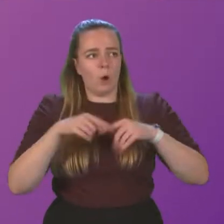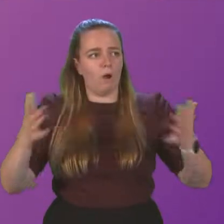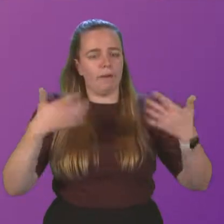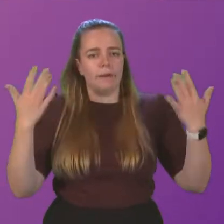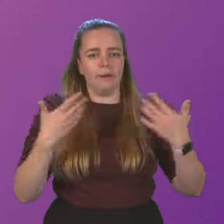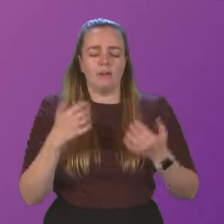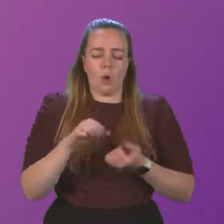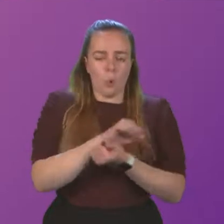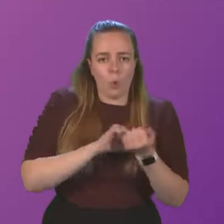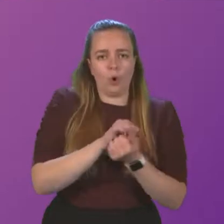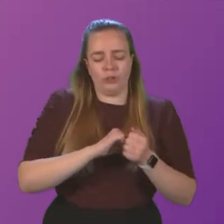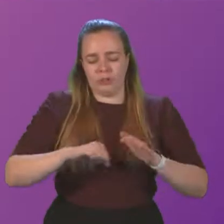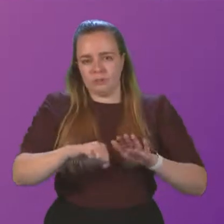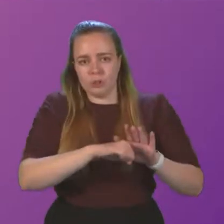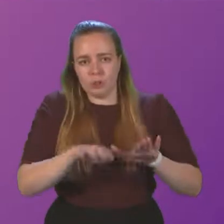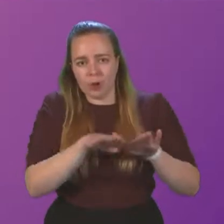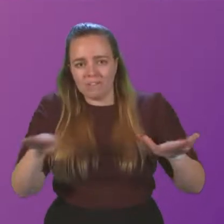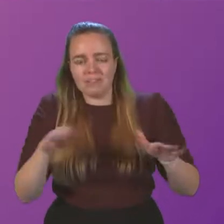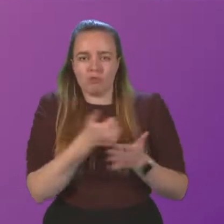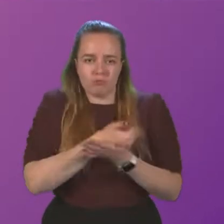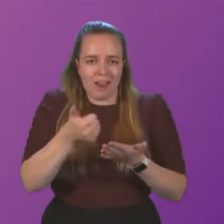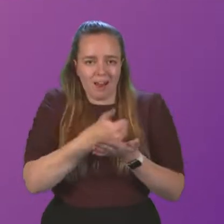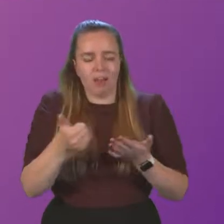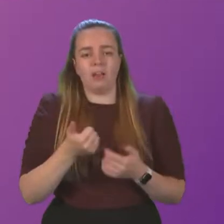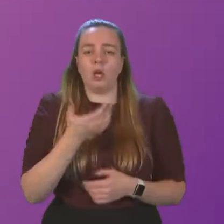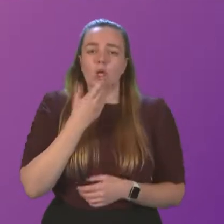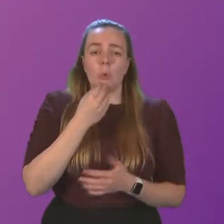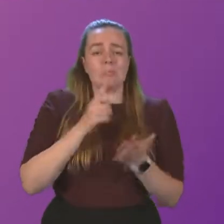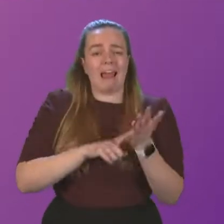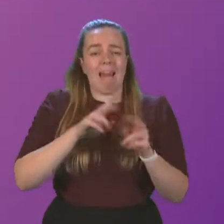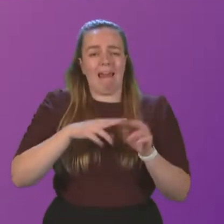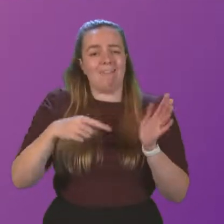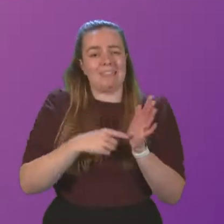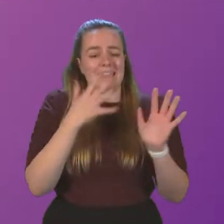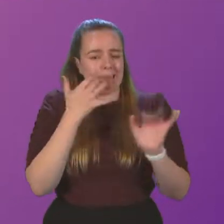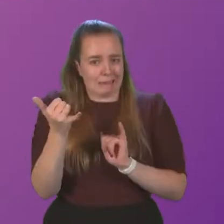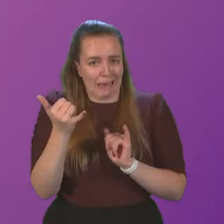wash your hands and surfaces regularly; use lateral flow device tests regularly; and book